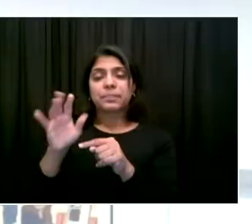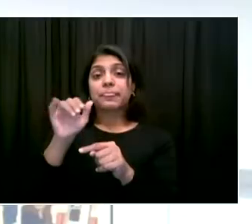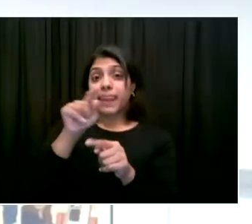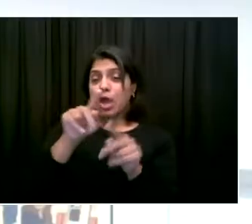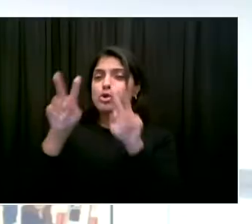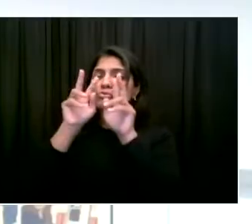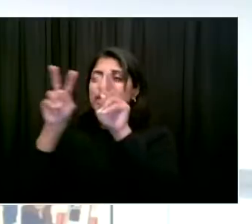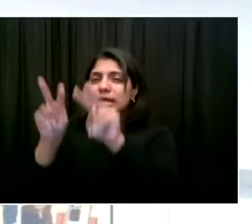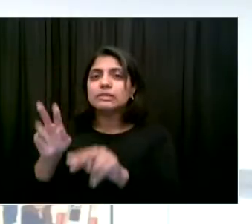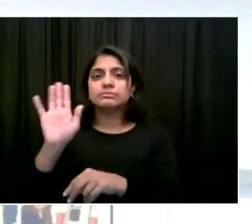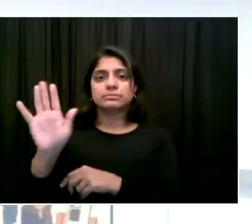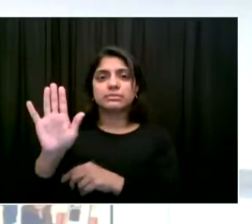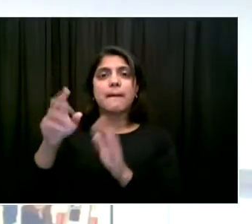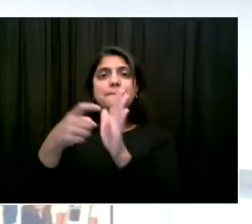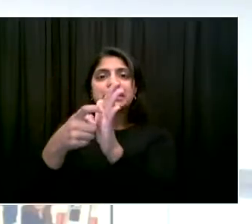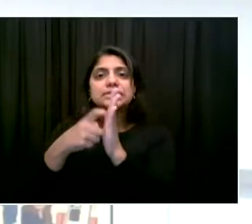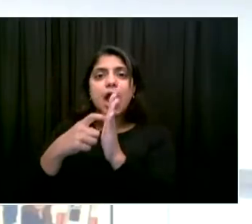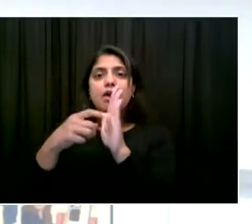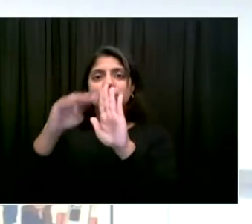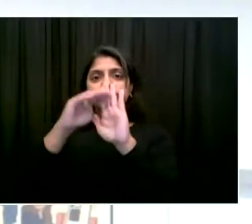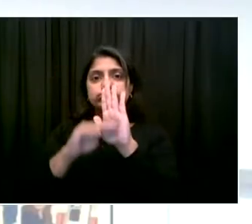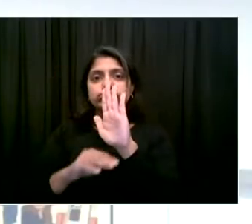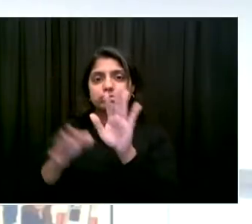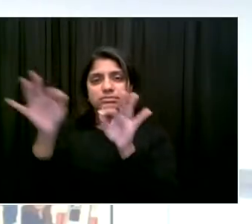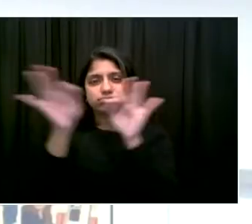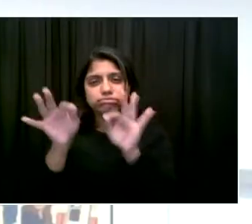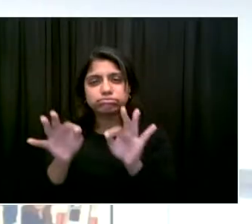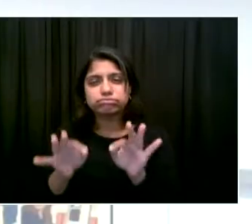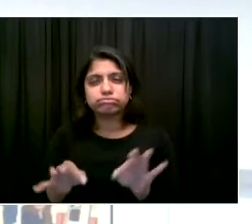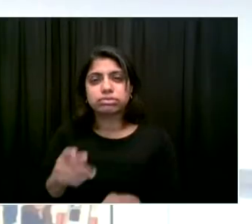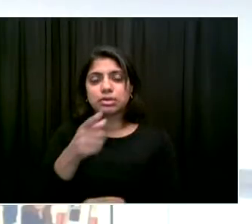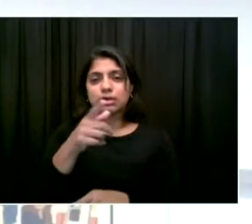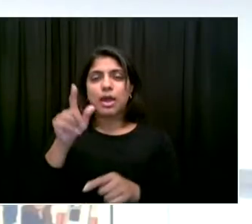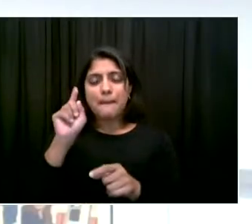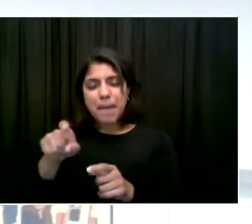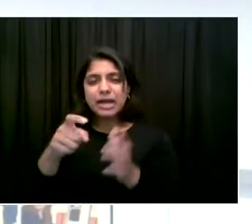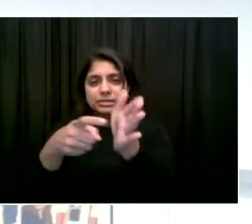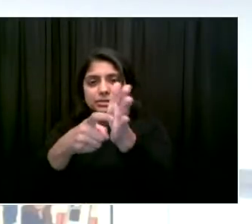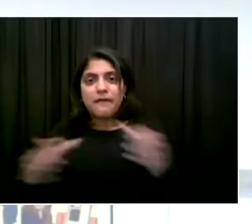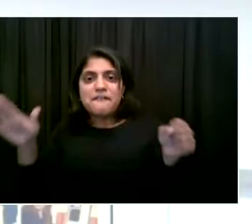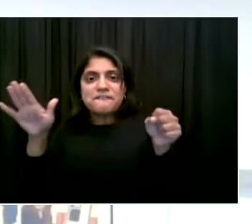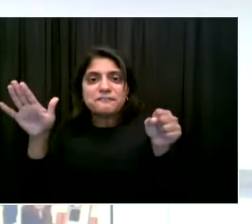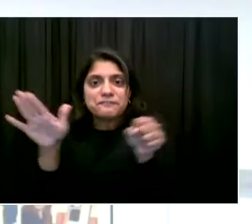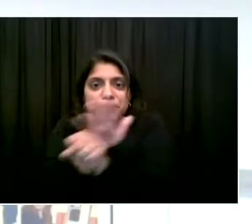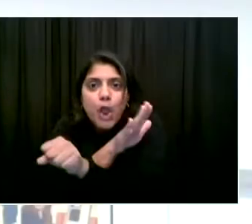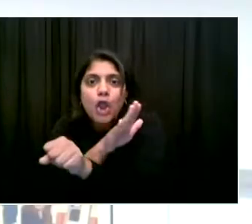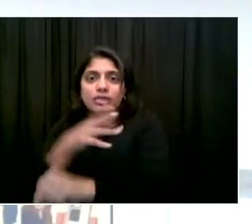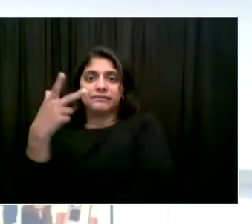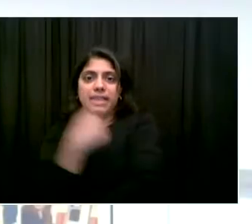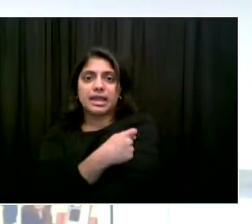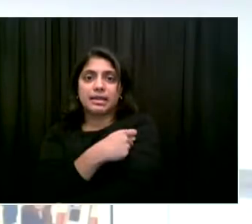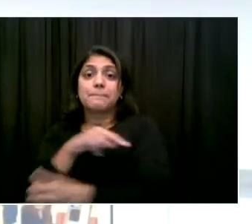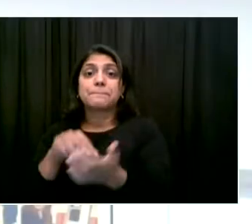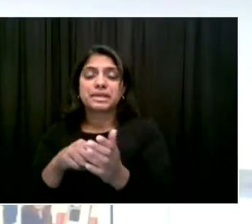HAVTOE BECOME FULLY VACCINATED. MODERNA OR PFIZER THAT MEANS BOTH